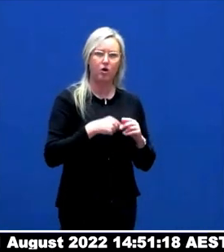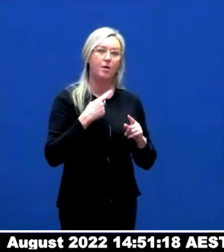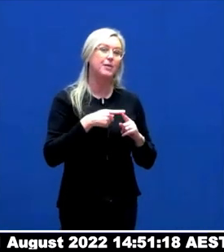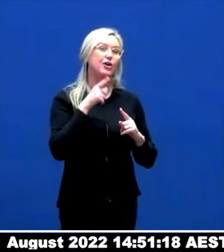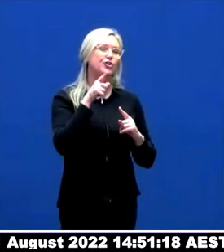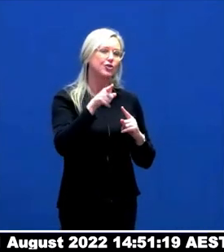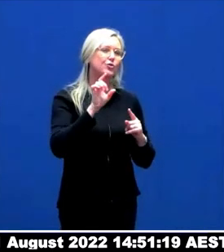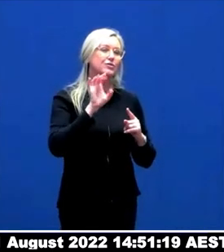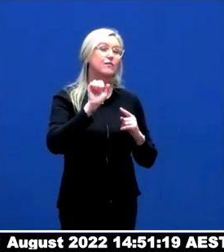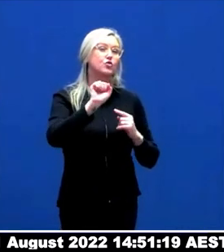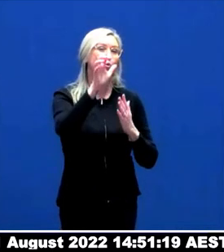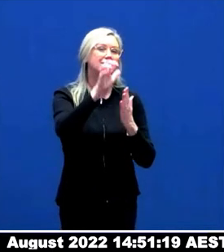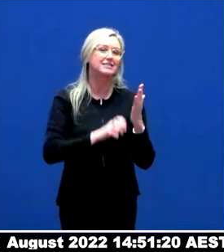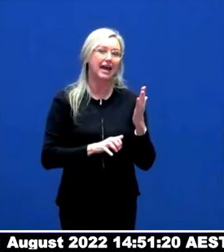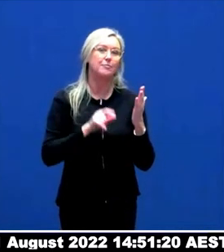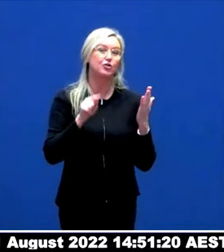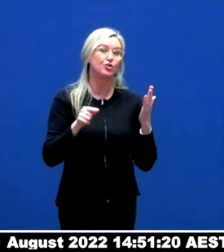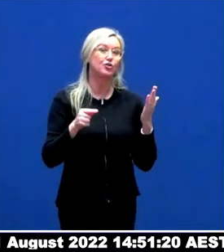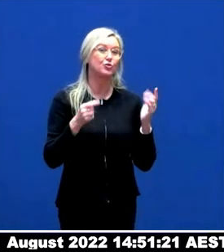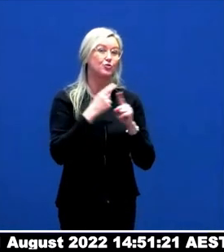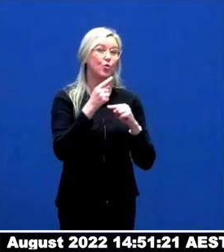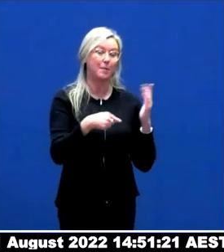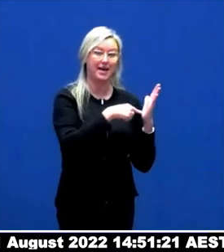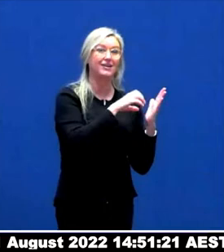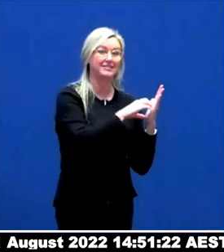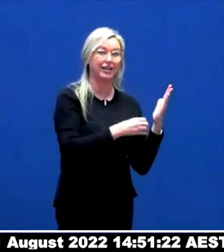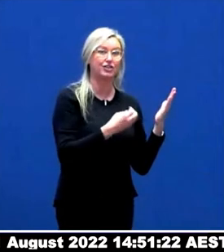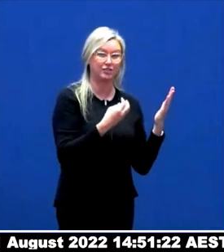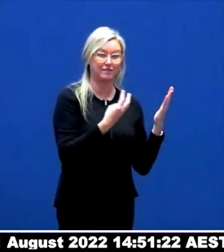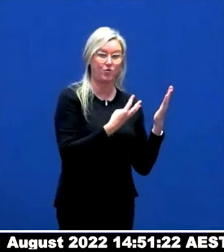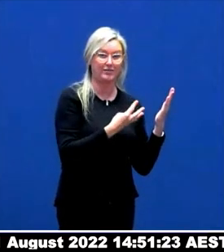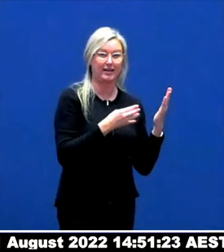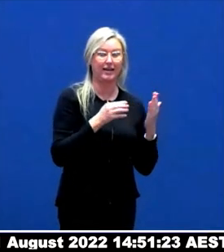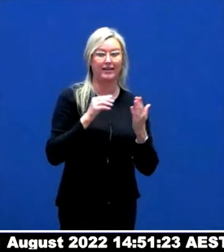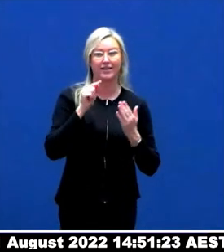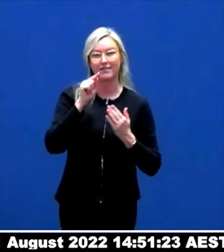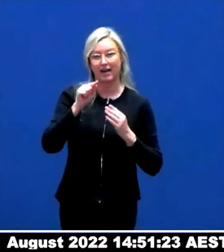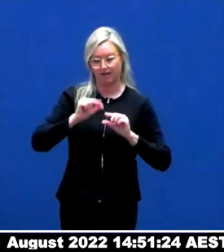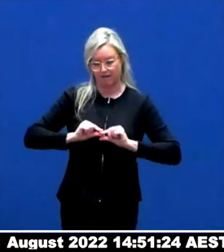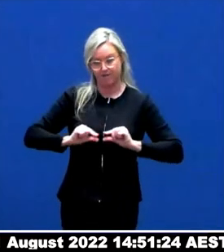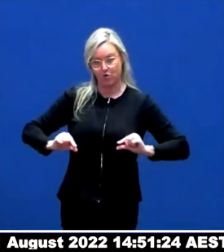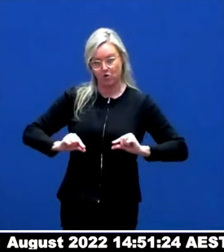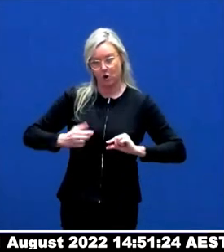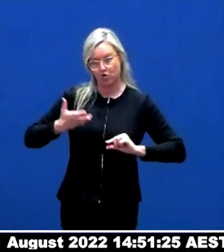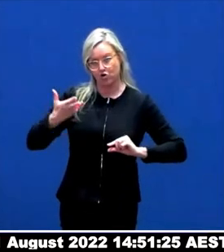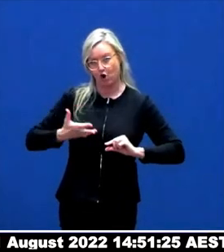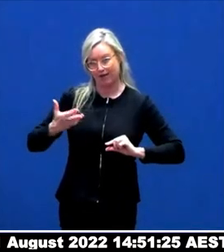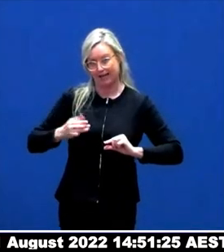your statement, and it appears in footnote 19, but it's in answer to the question about